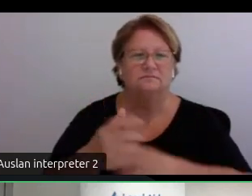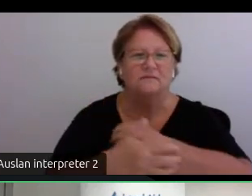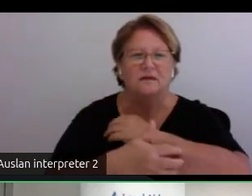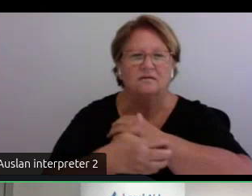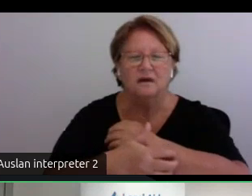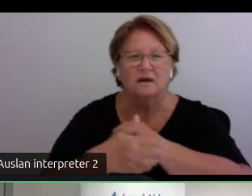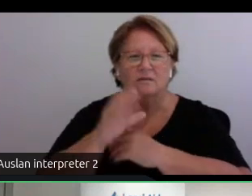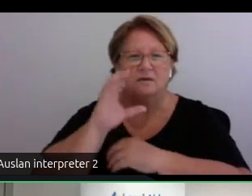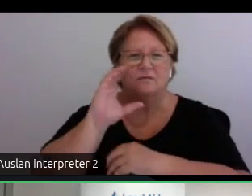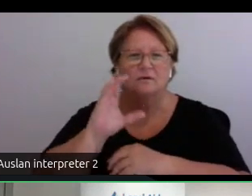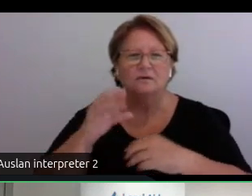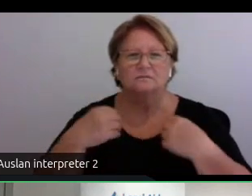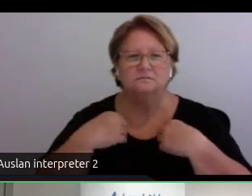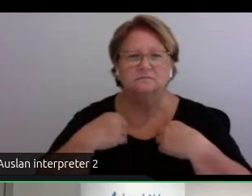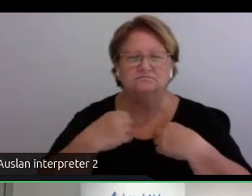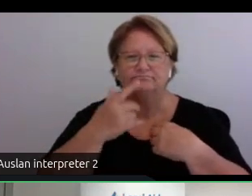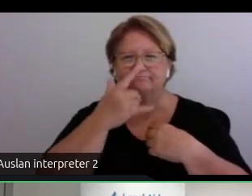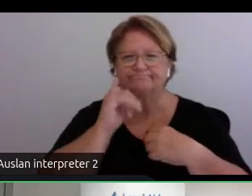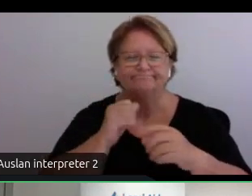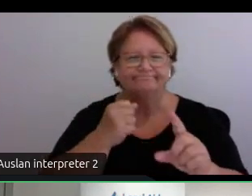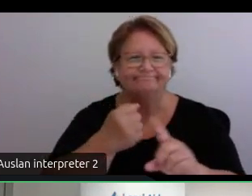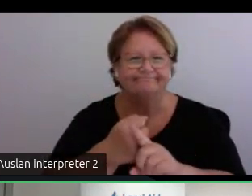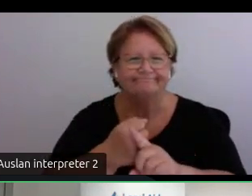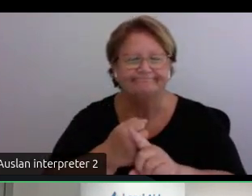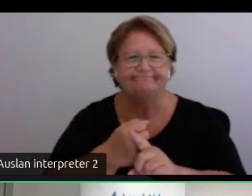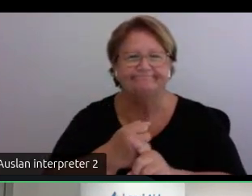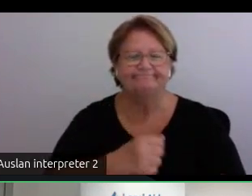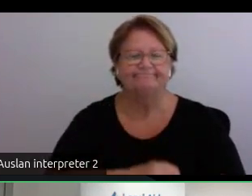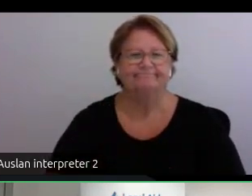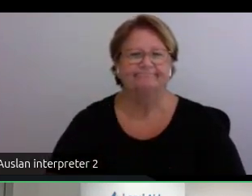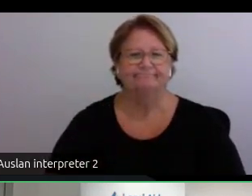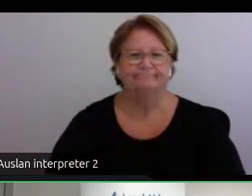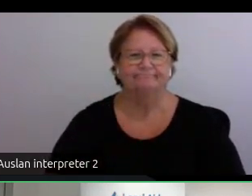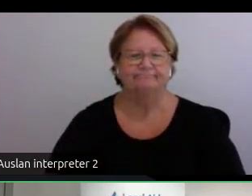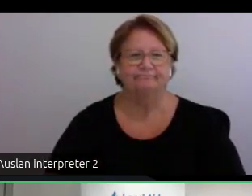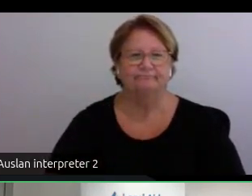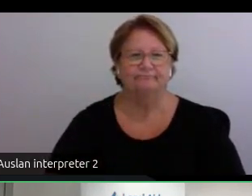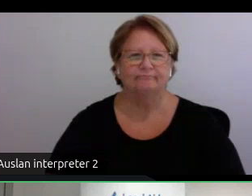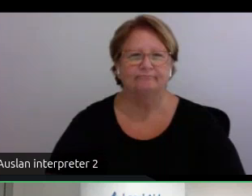farms and rural small businesses have been badly affected. Yes. One of the challenges in that space